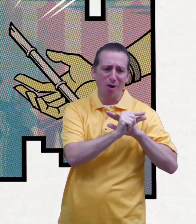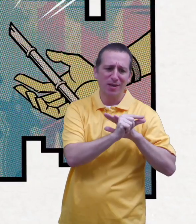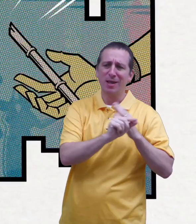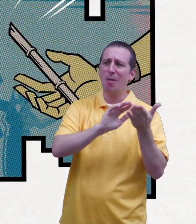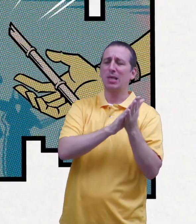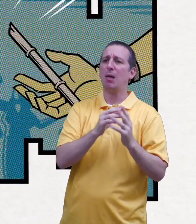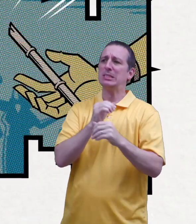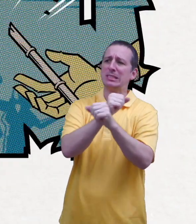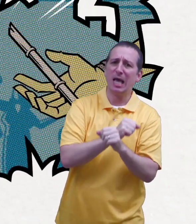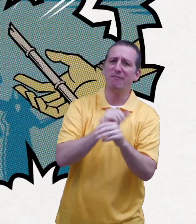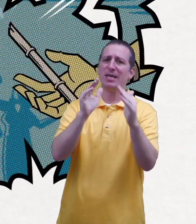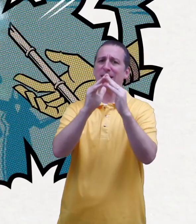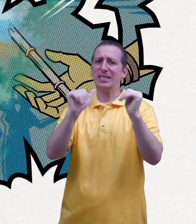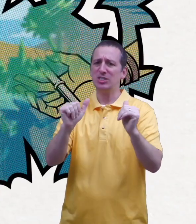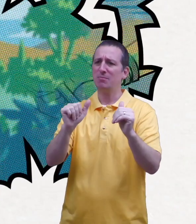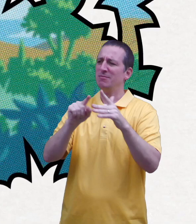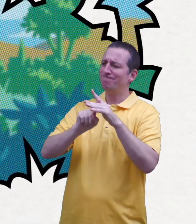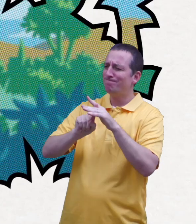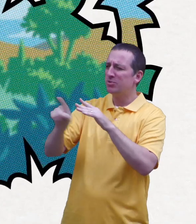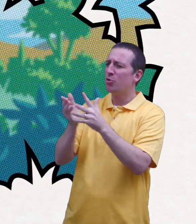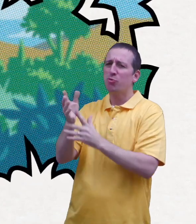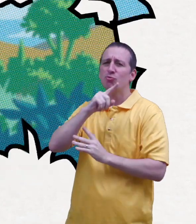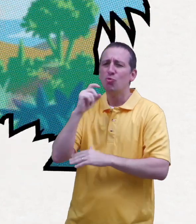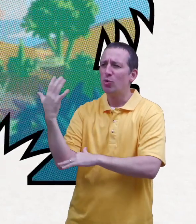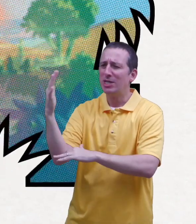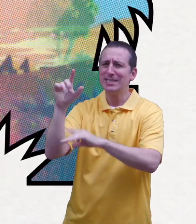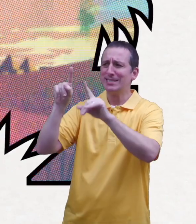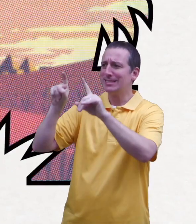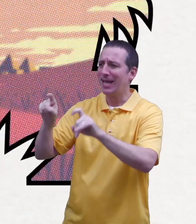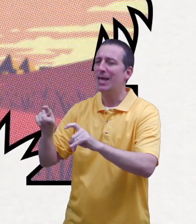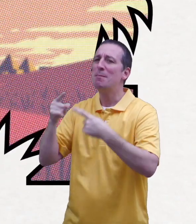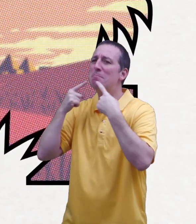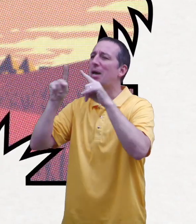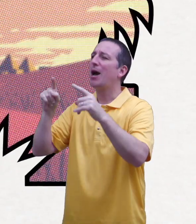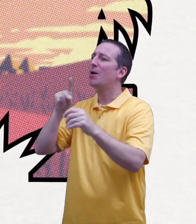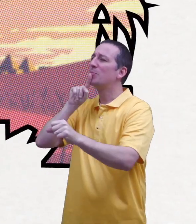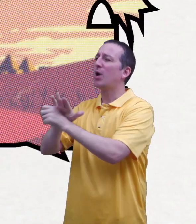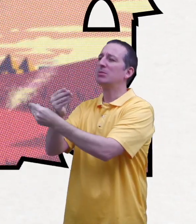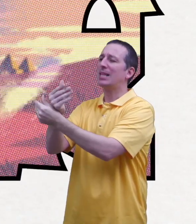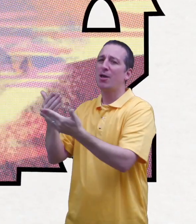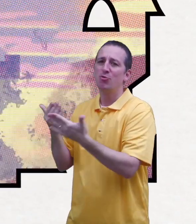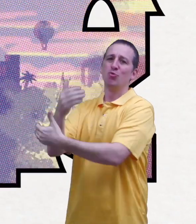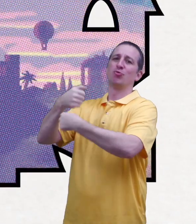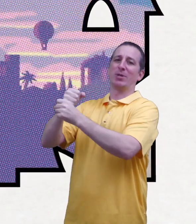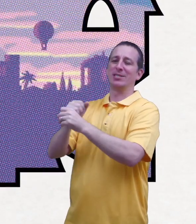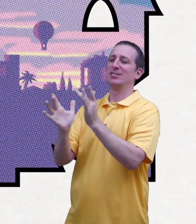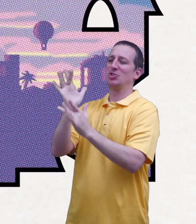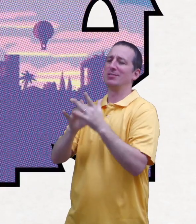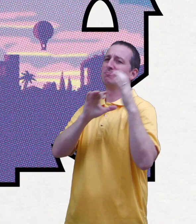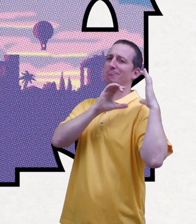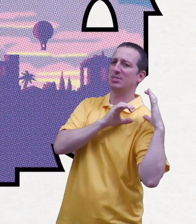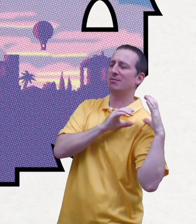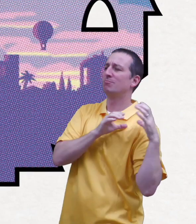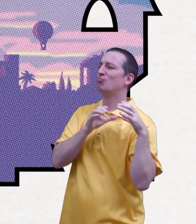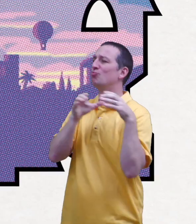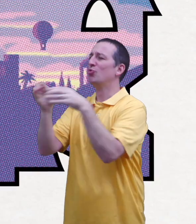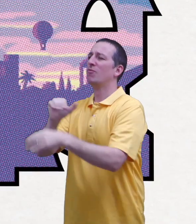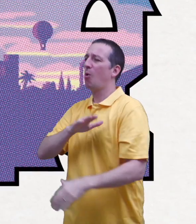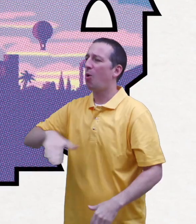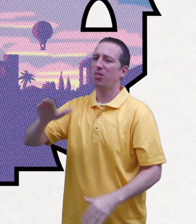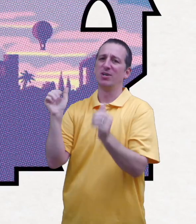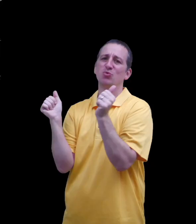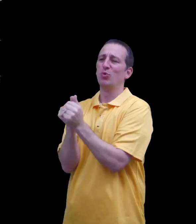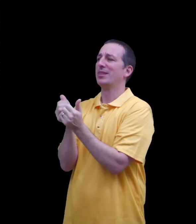from the garden, out of Egypt and the wilderness, and into the new creation.